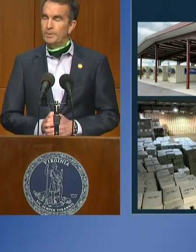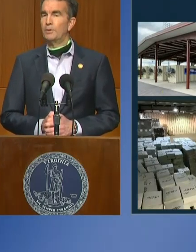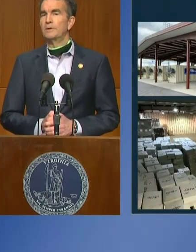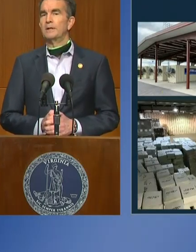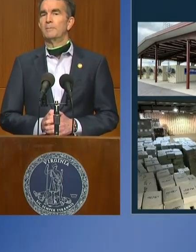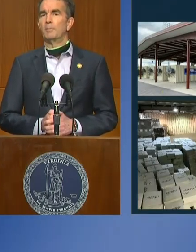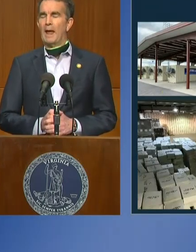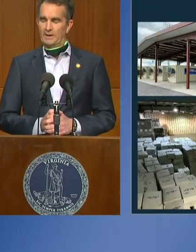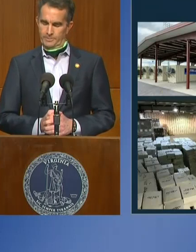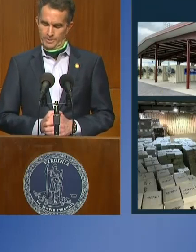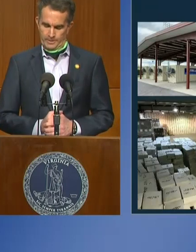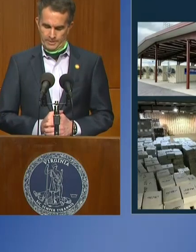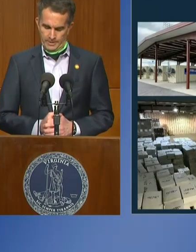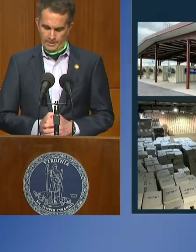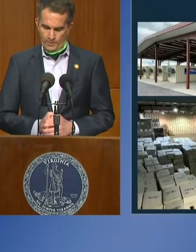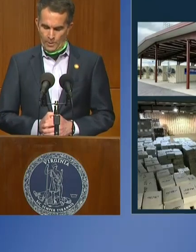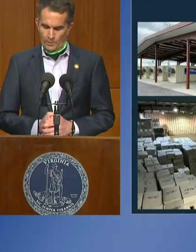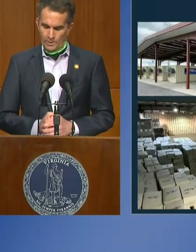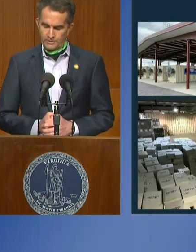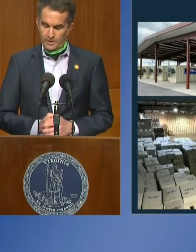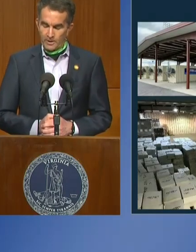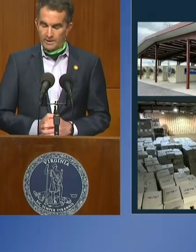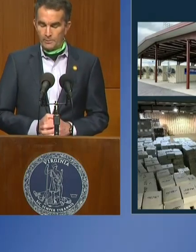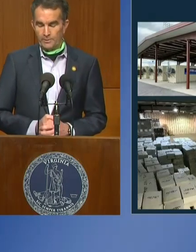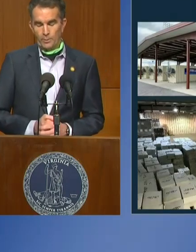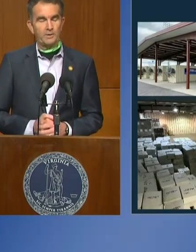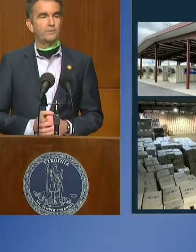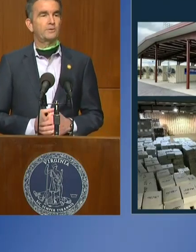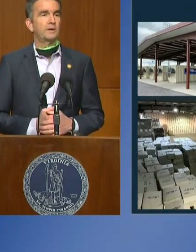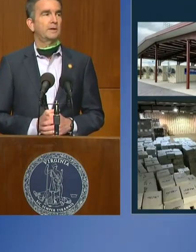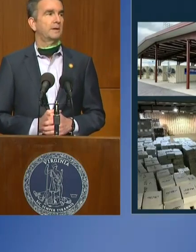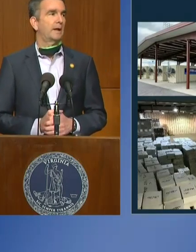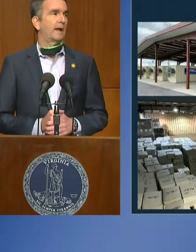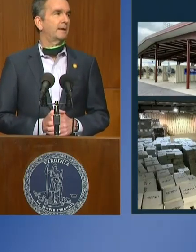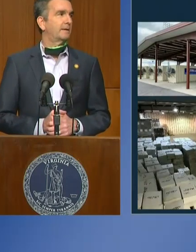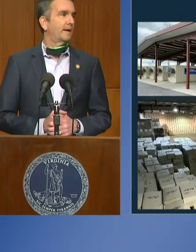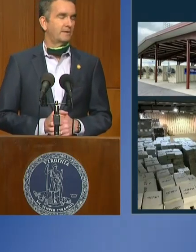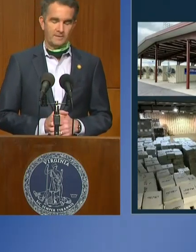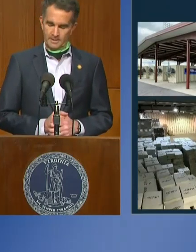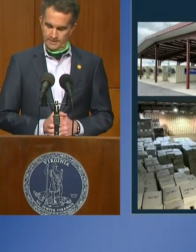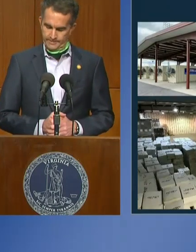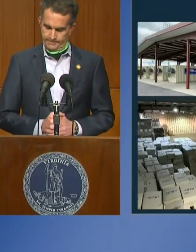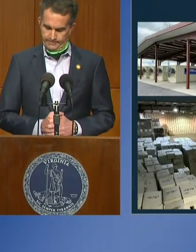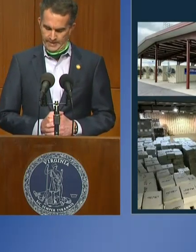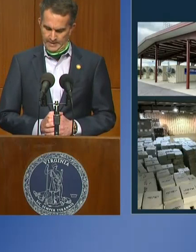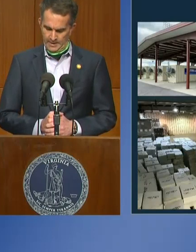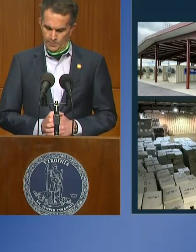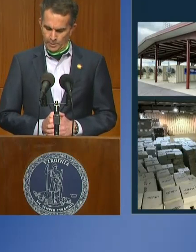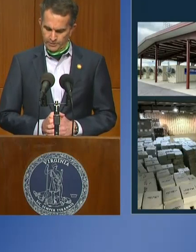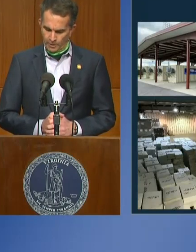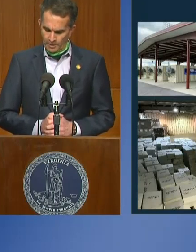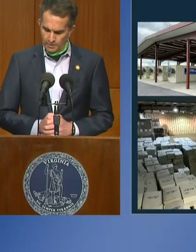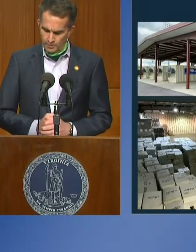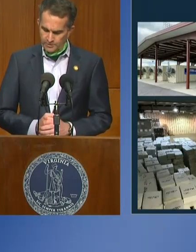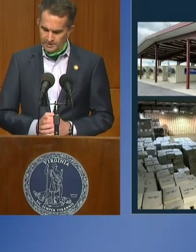THE FEDERAL GOVERNMENT. OUR FIRST BATTALION IT IS BEING BUILT IN BLACKSBURG. WHERE WE